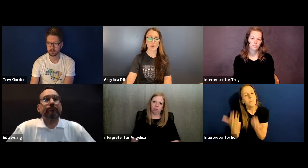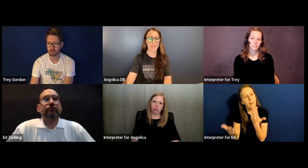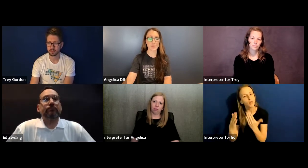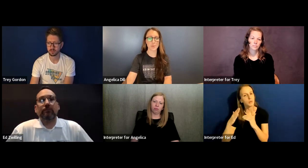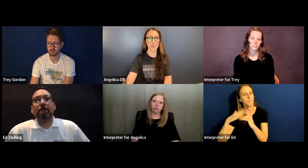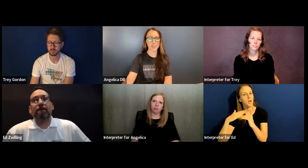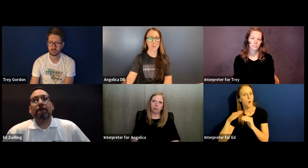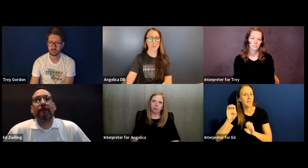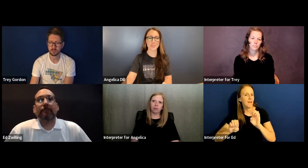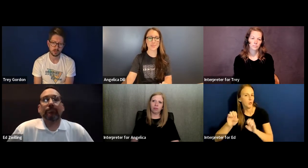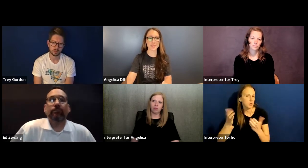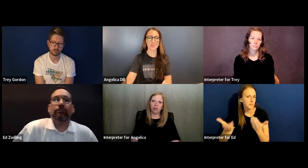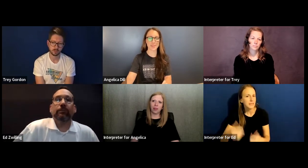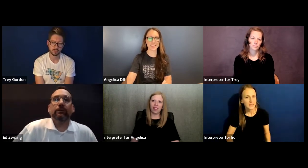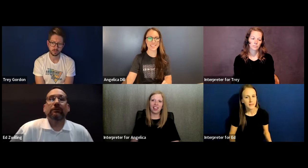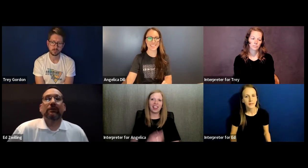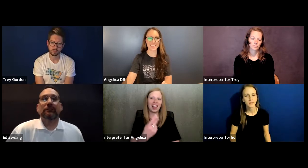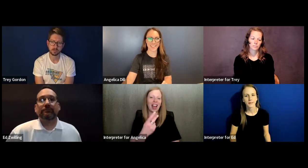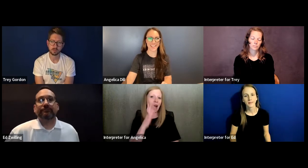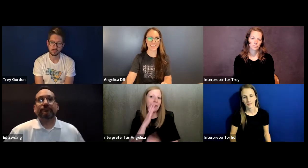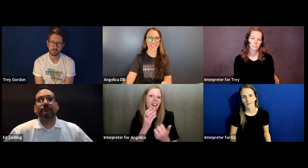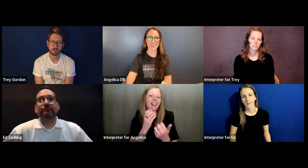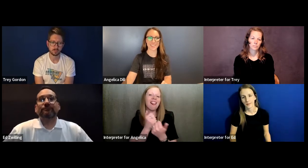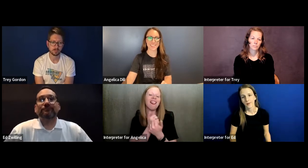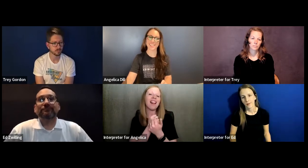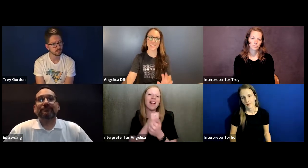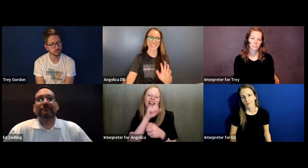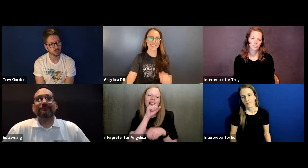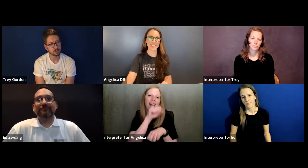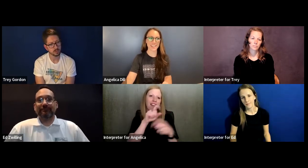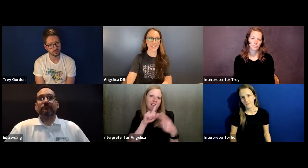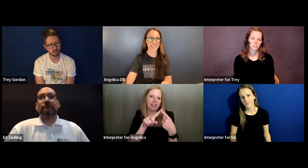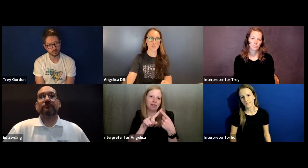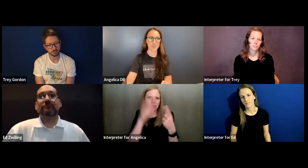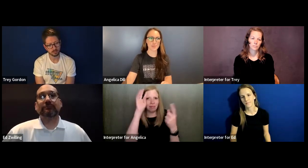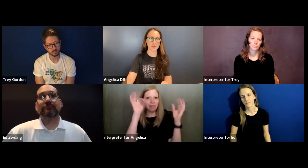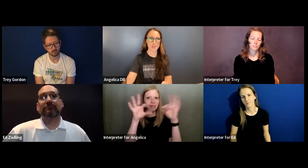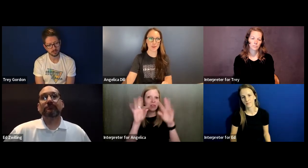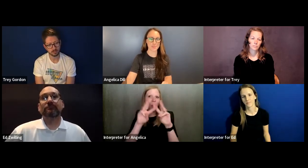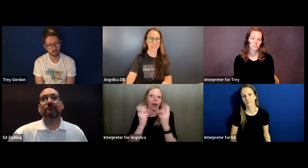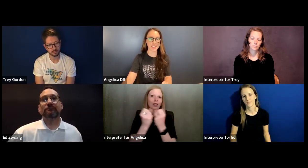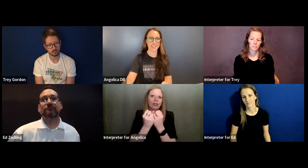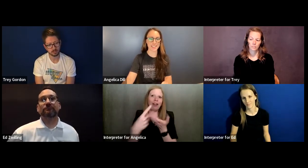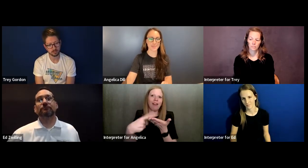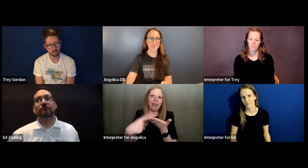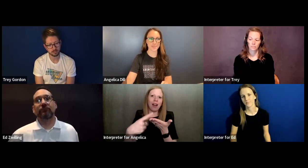i'd love to workshop with you sometime because that really uh that situation pops up often and um